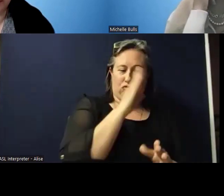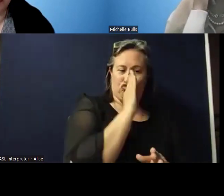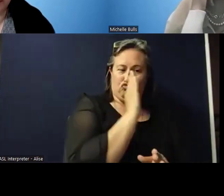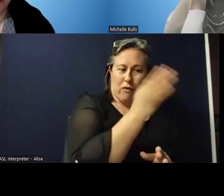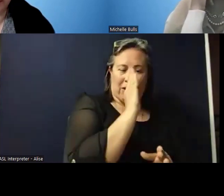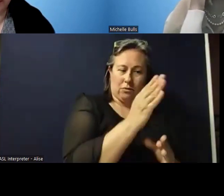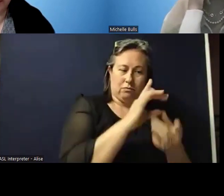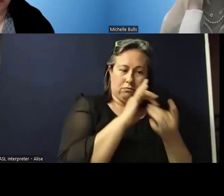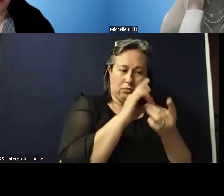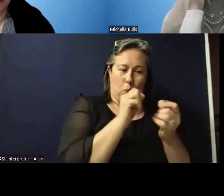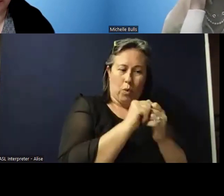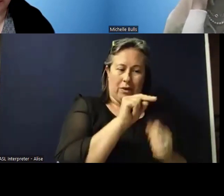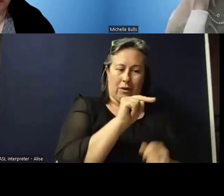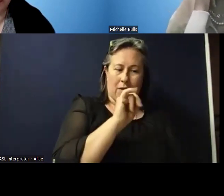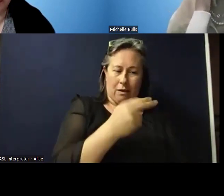and they do the reporting.